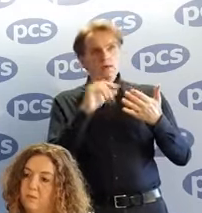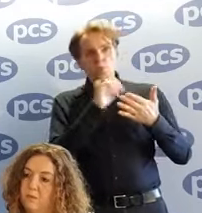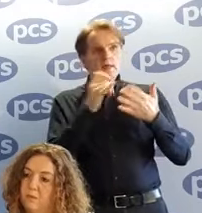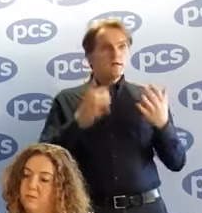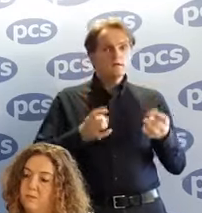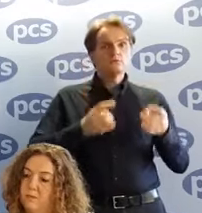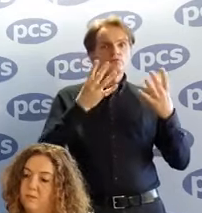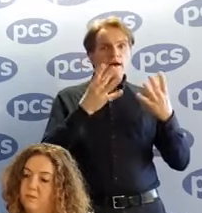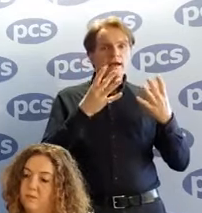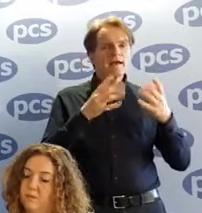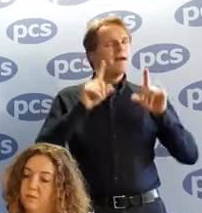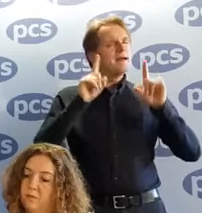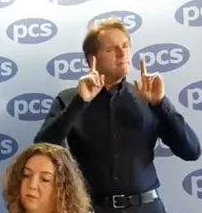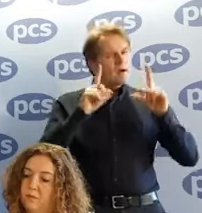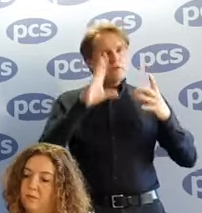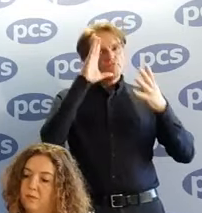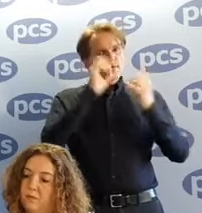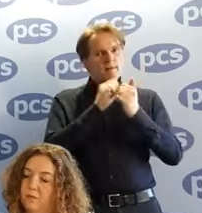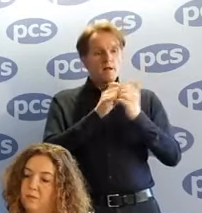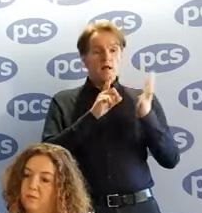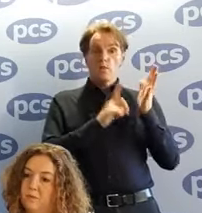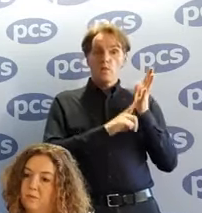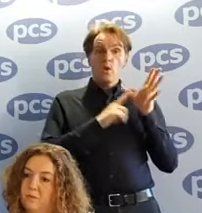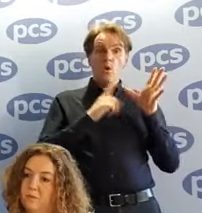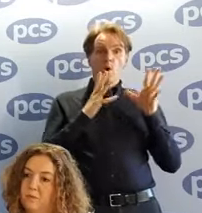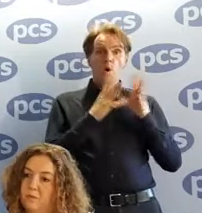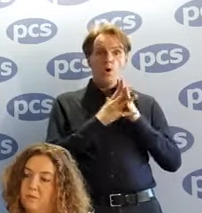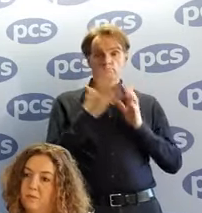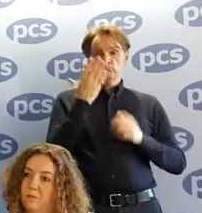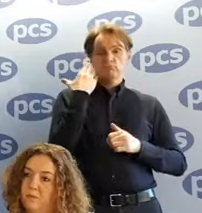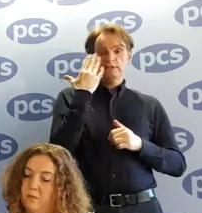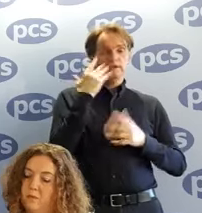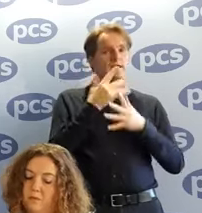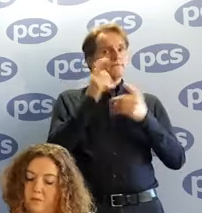since we last held a national ballot and one of the issues that we have to do is